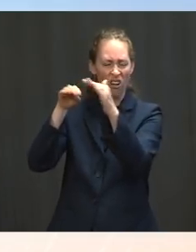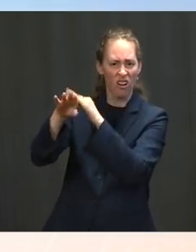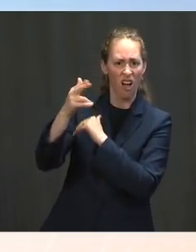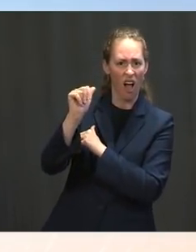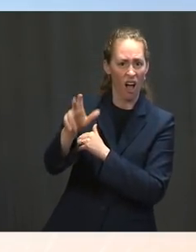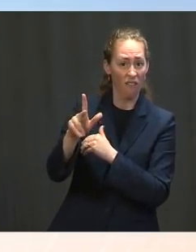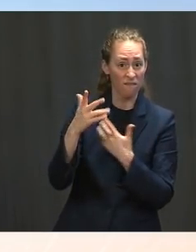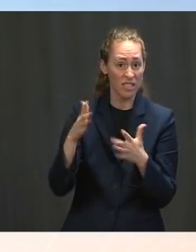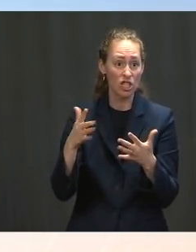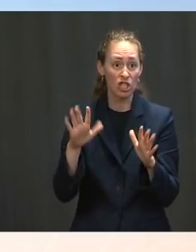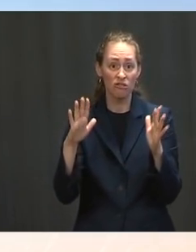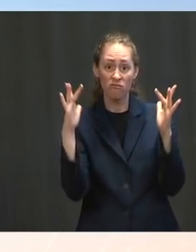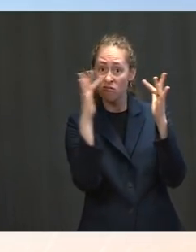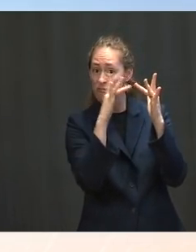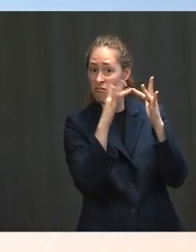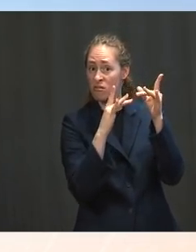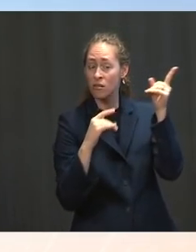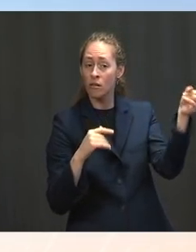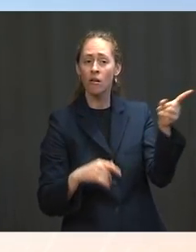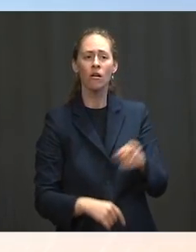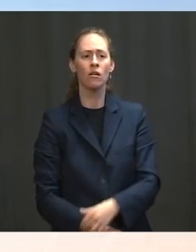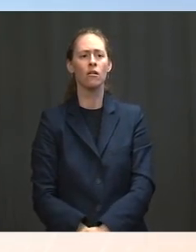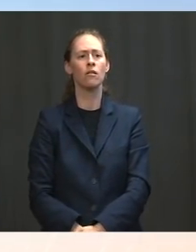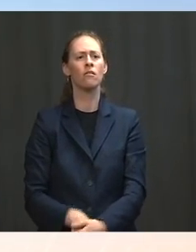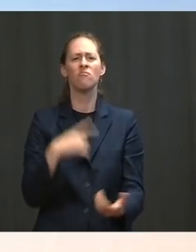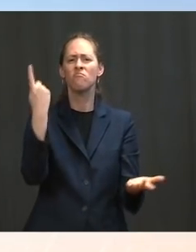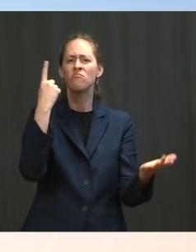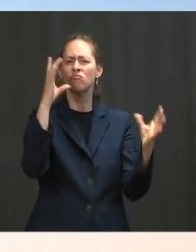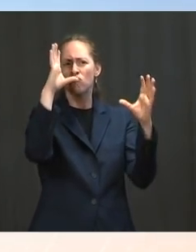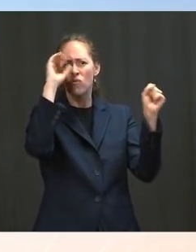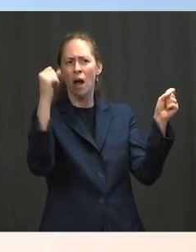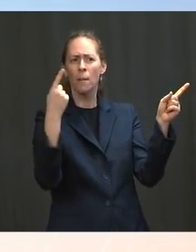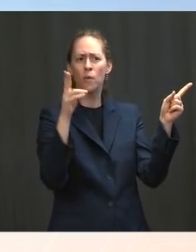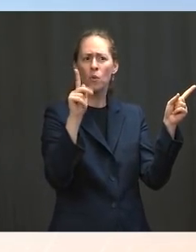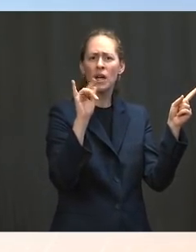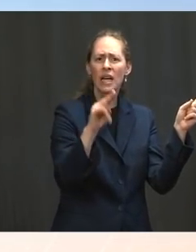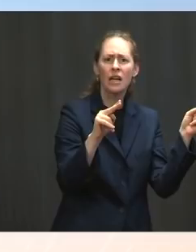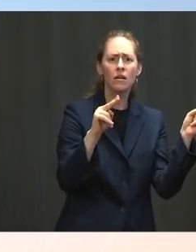But President Putin and President Biden met and discussed cybersecurity.